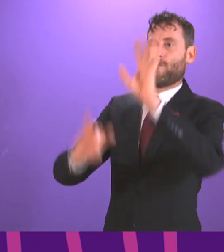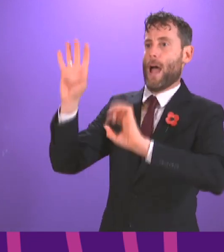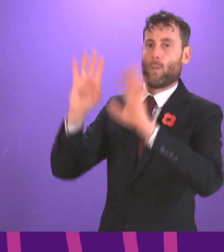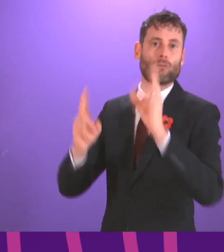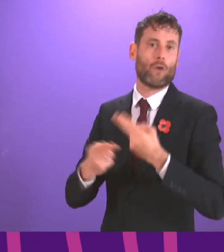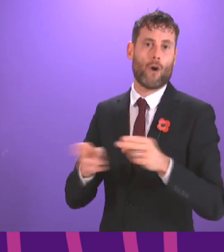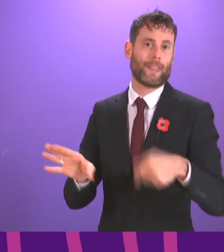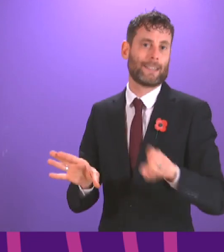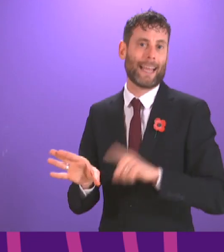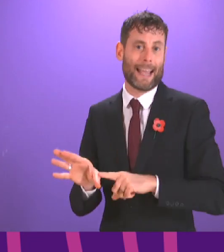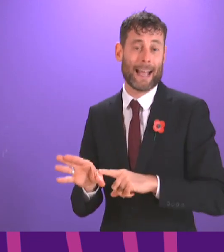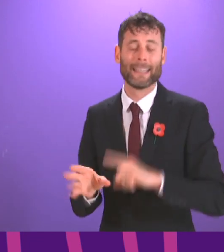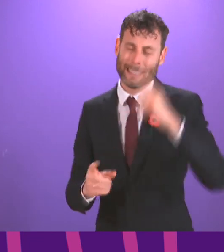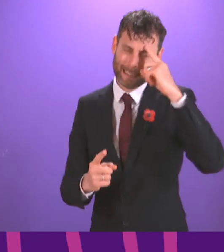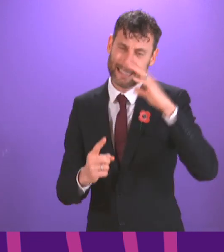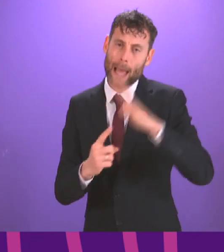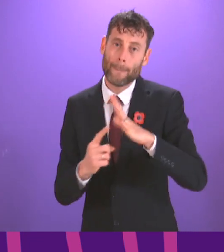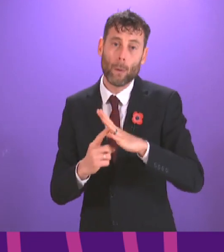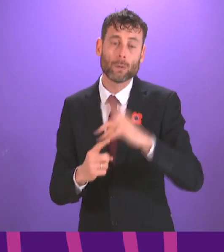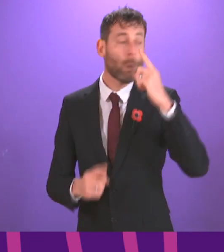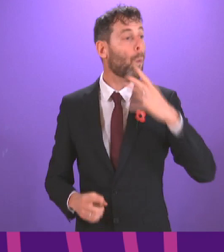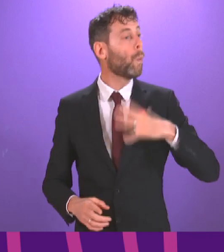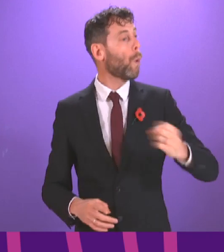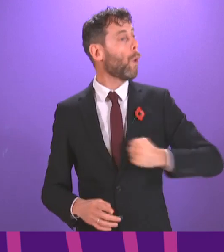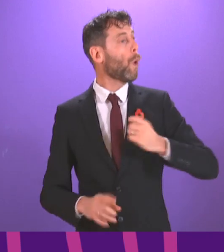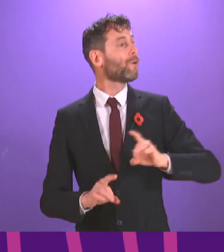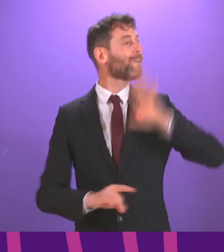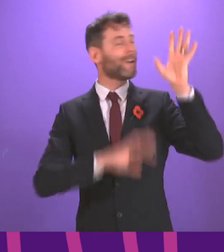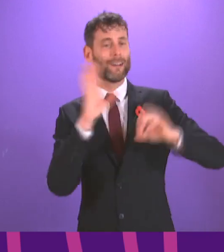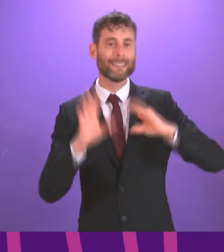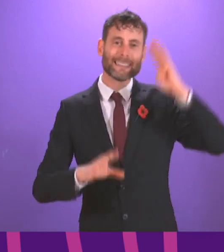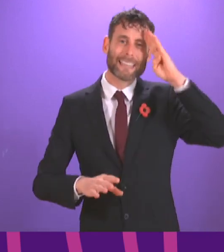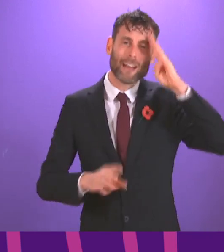that it is all the more important that individuals do not act irresponsibly or, inadvertently,